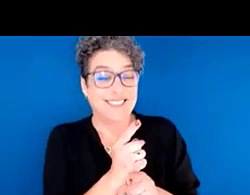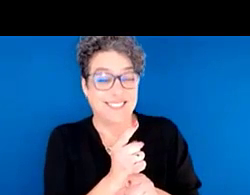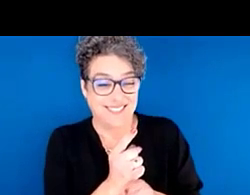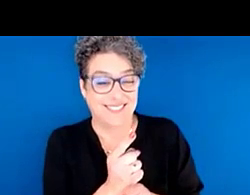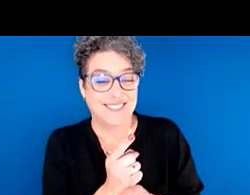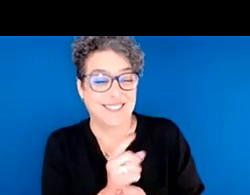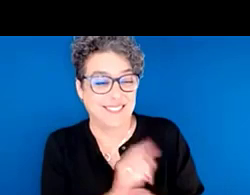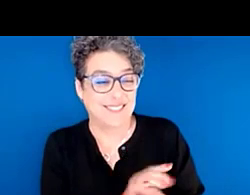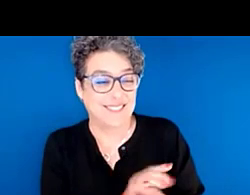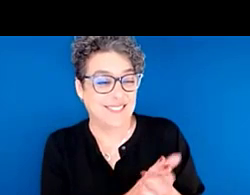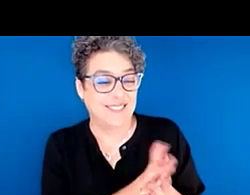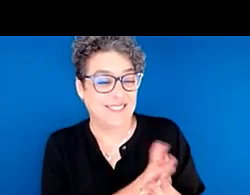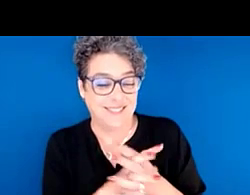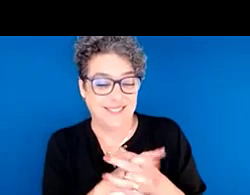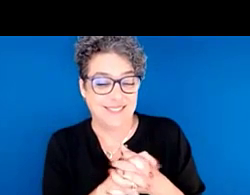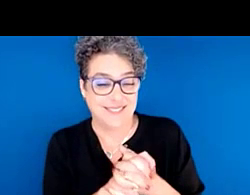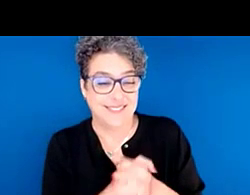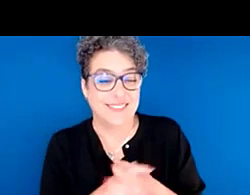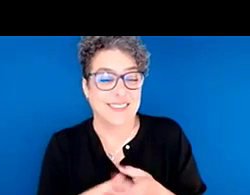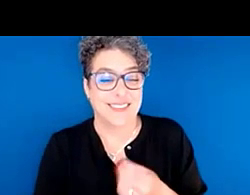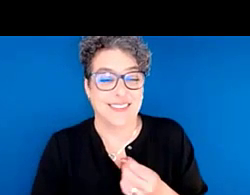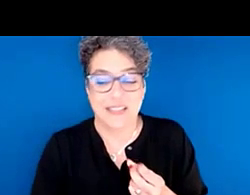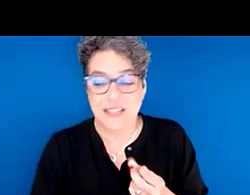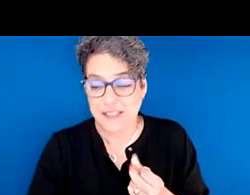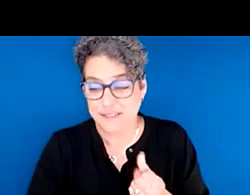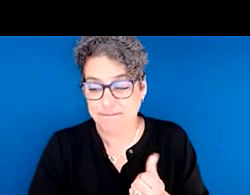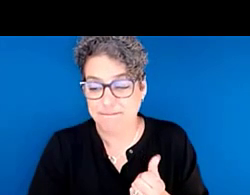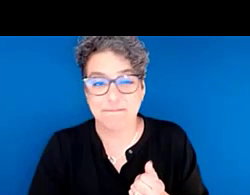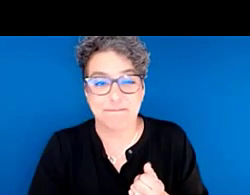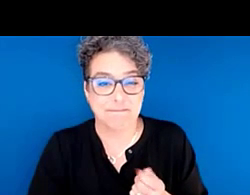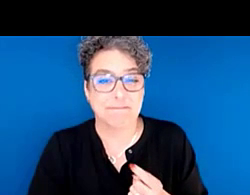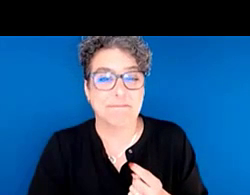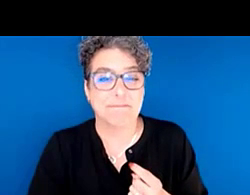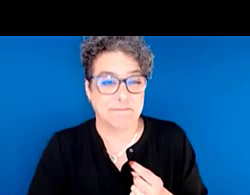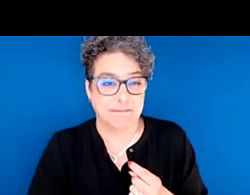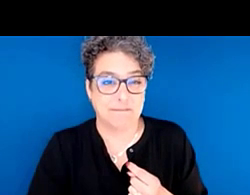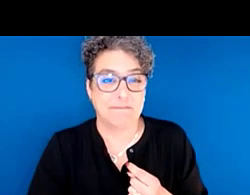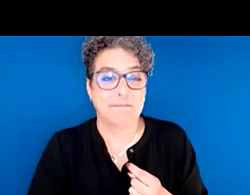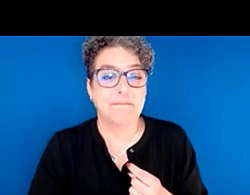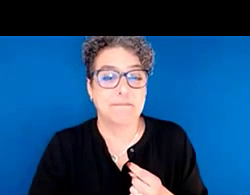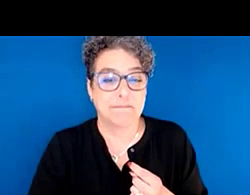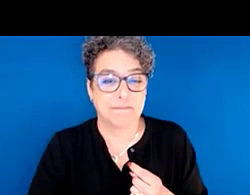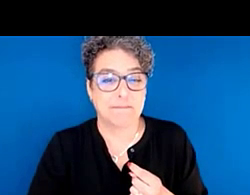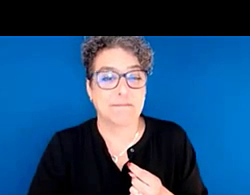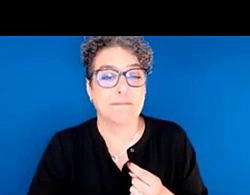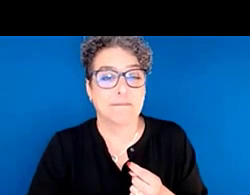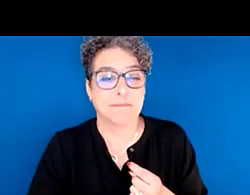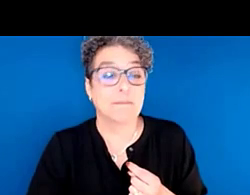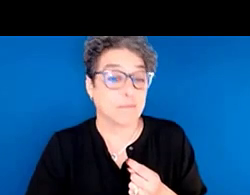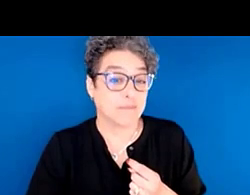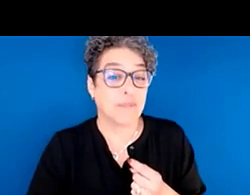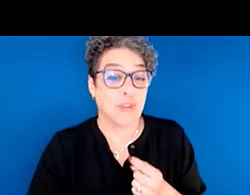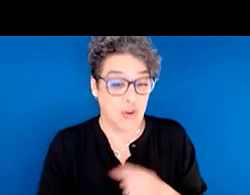Hmm. Yep. Correct. I'd say it's all of the above.